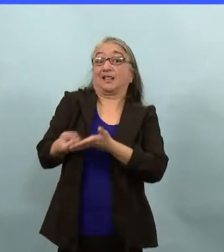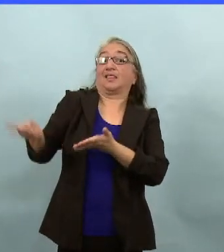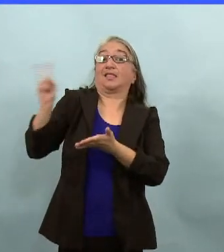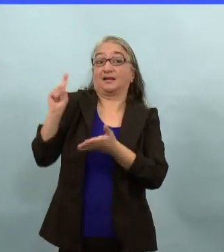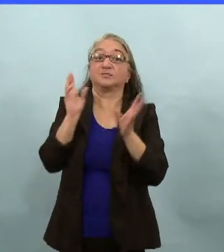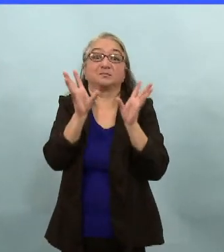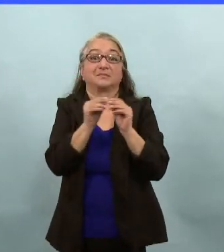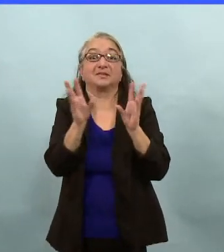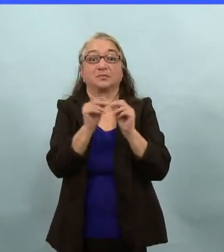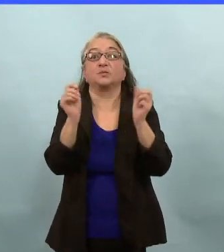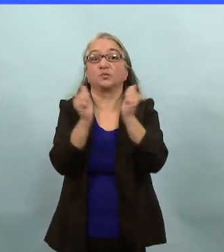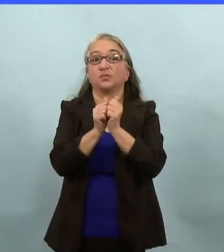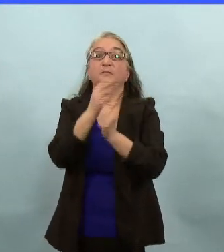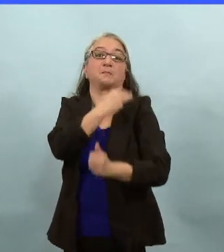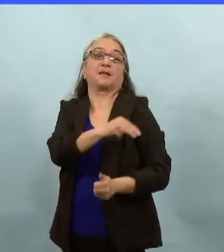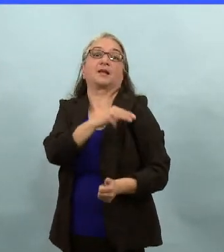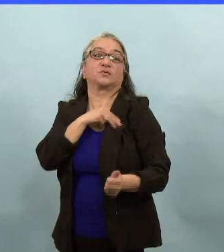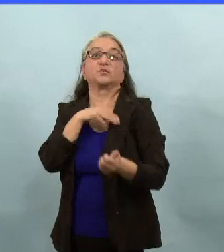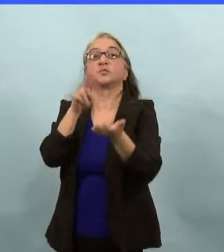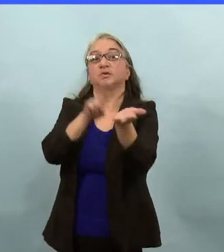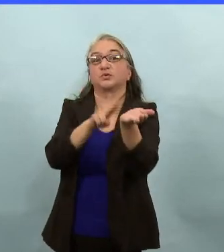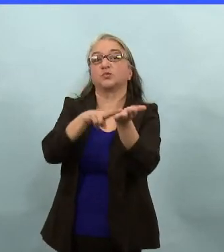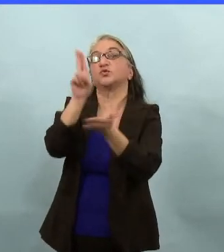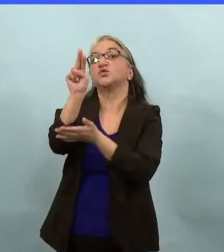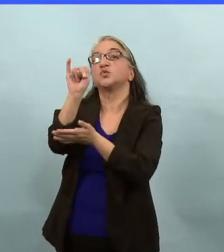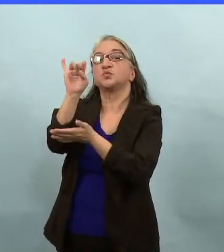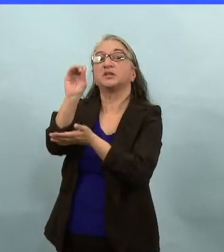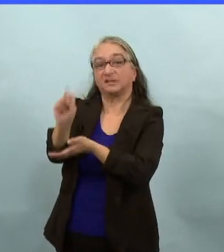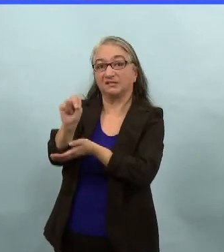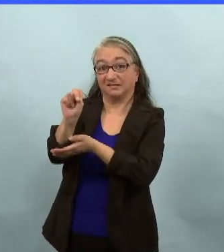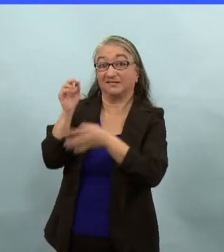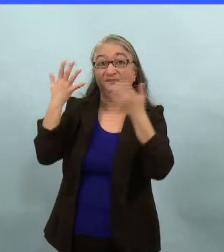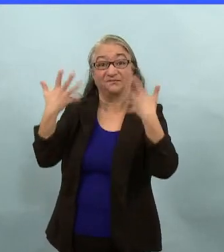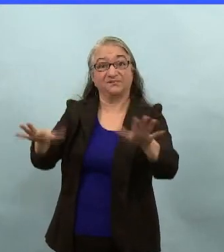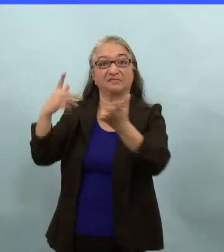ensure that we get those internationally educated nurses some of whom are working within the system